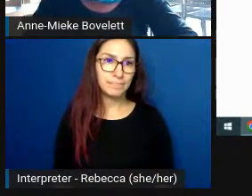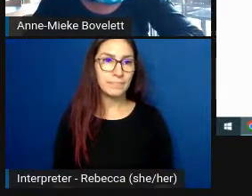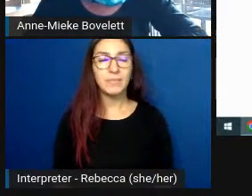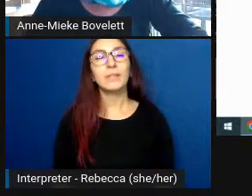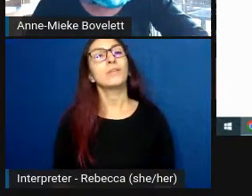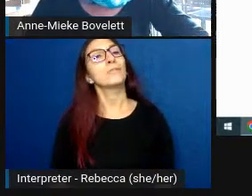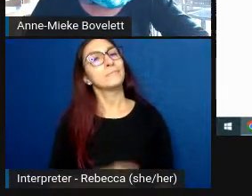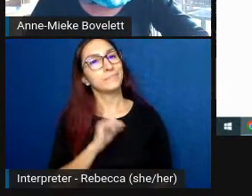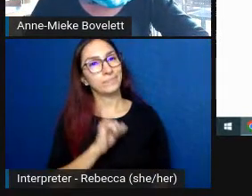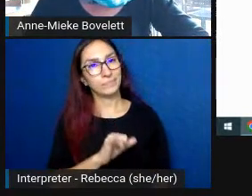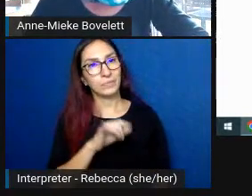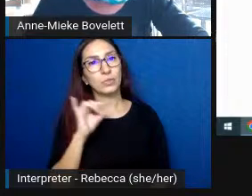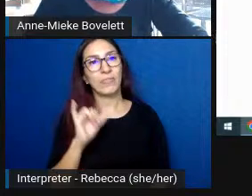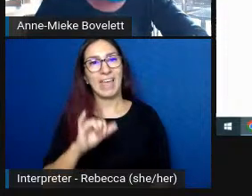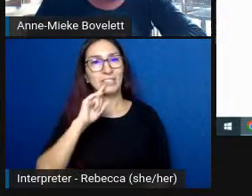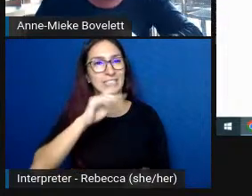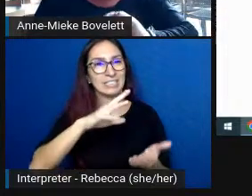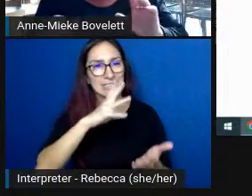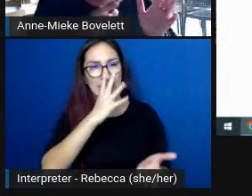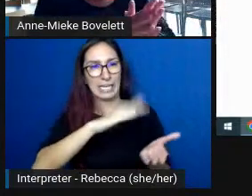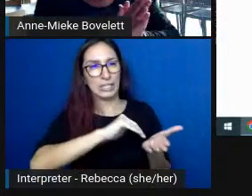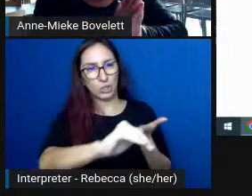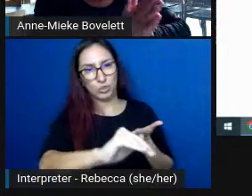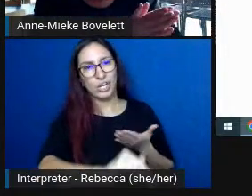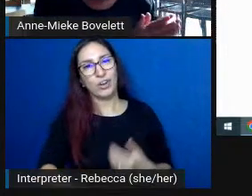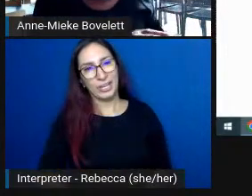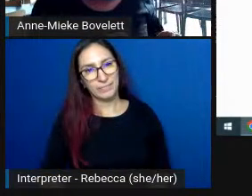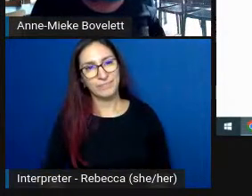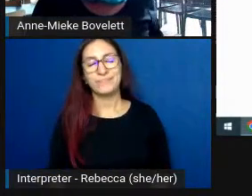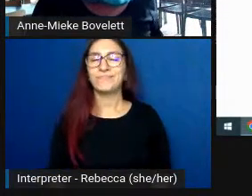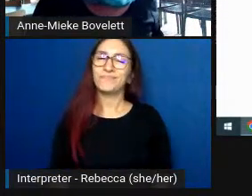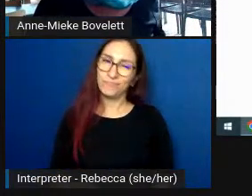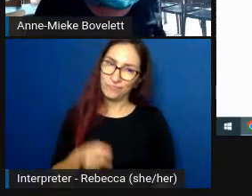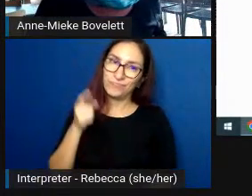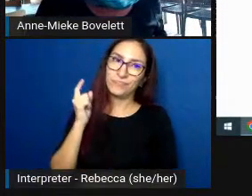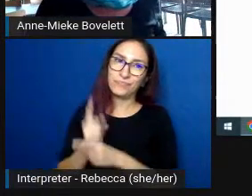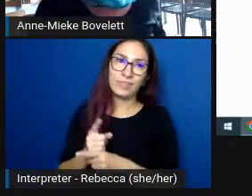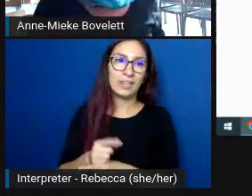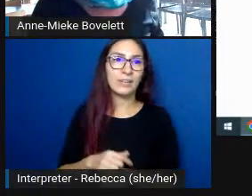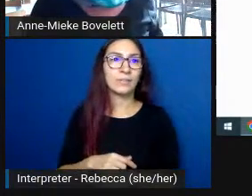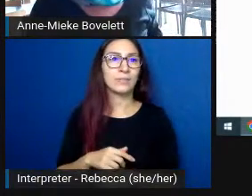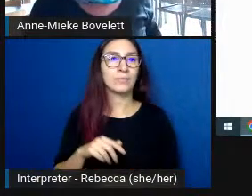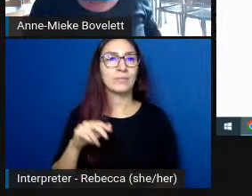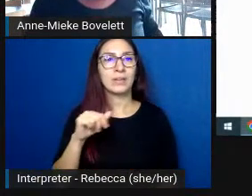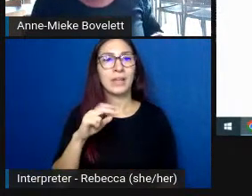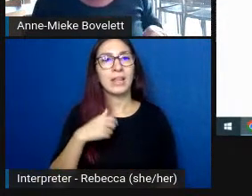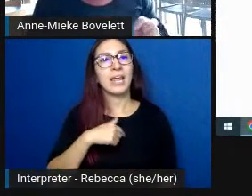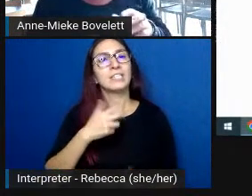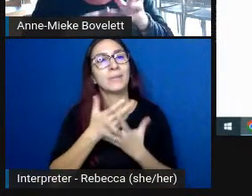not be possible without assistance Anne Bolelett: I agree.